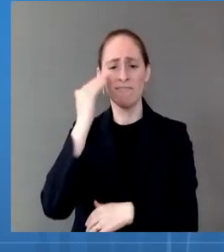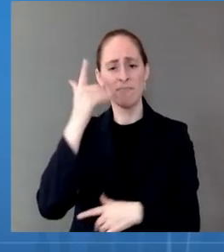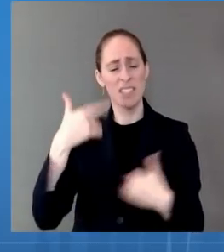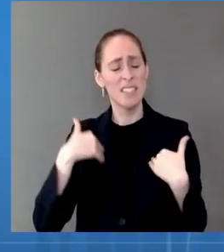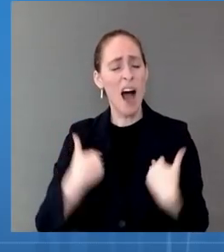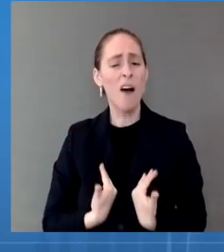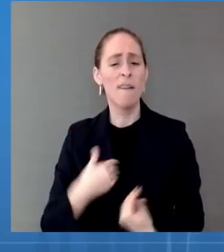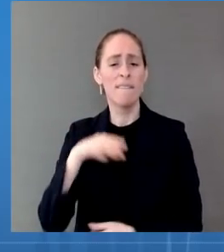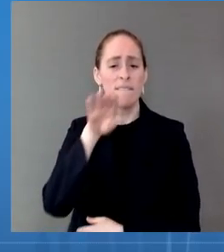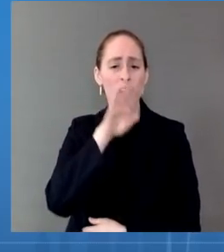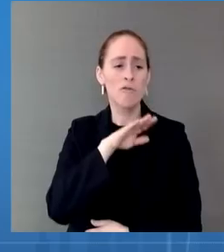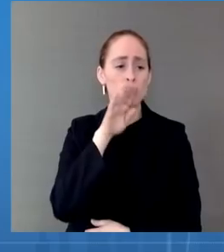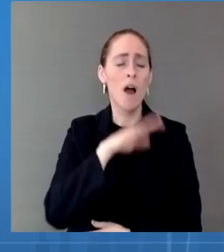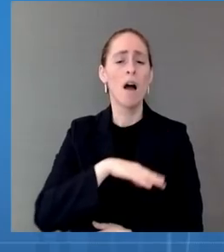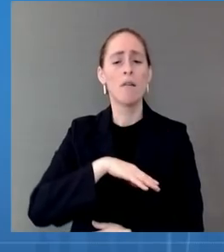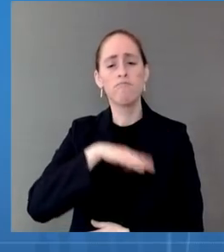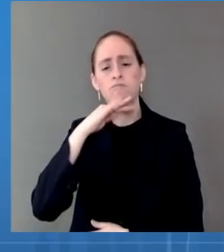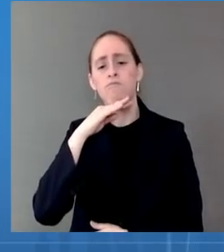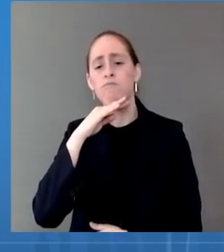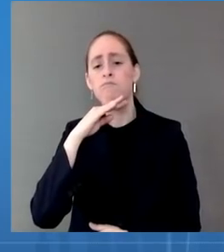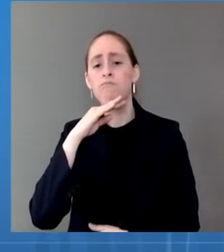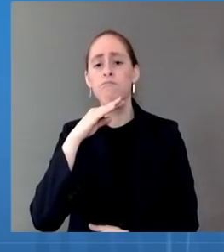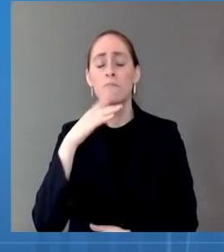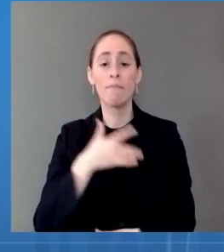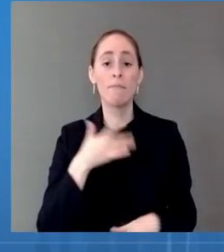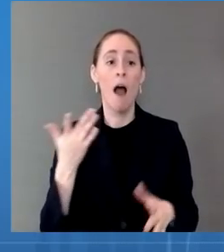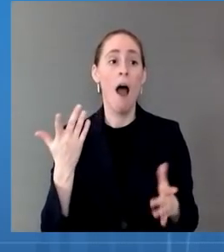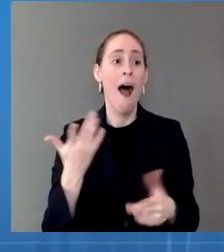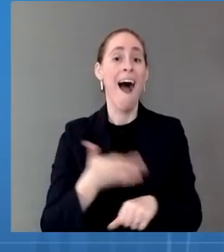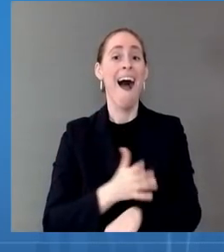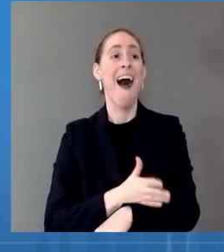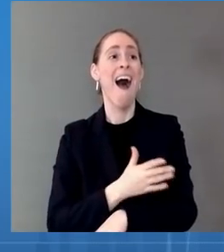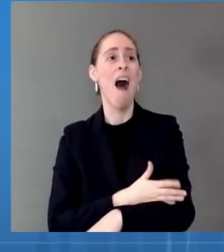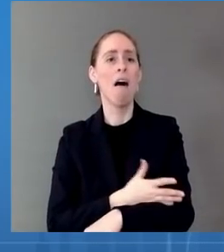but that's when I felt that too. But when I do feel that, that's when I remember that the big difference